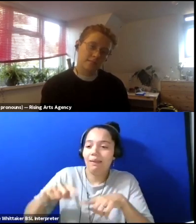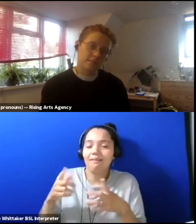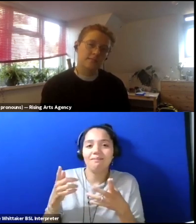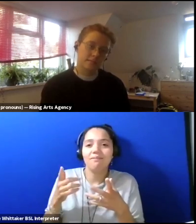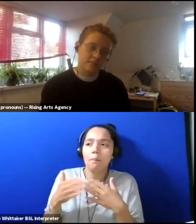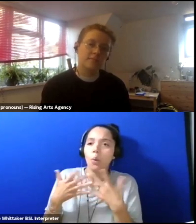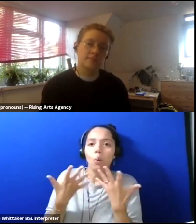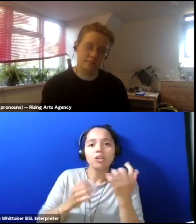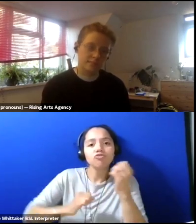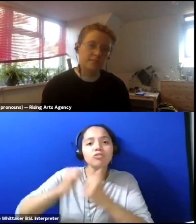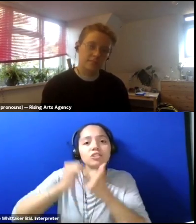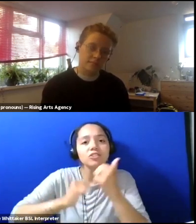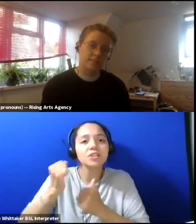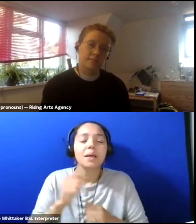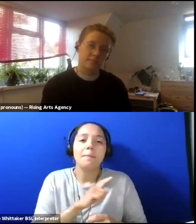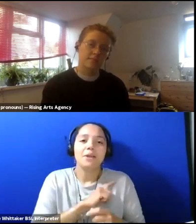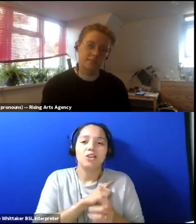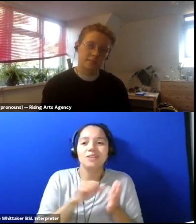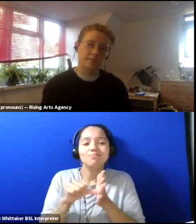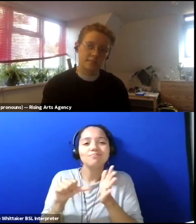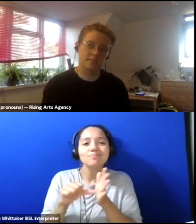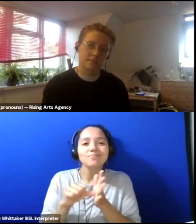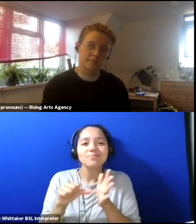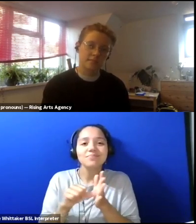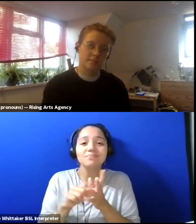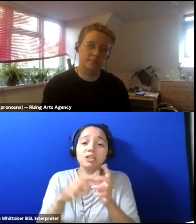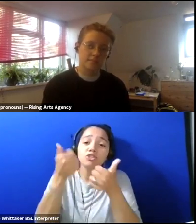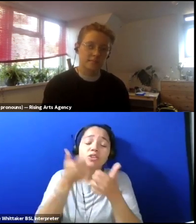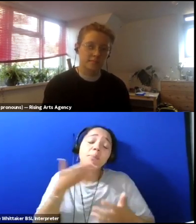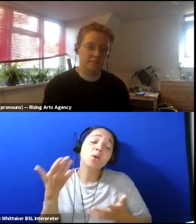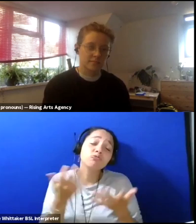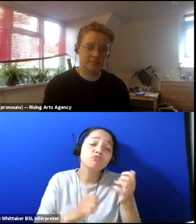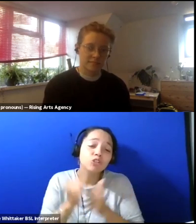structure, because the problem- I mean, it's great to have no structure and to be